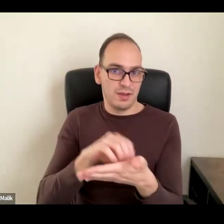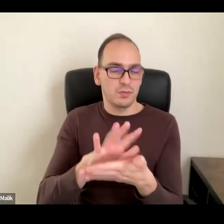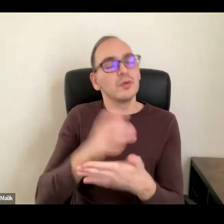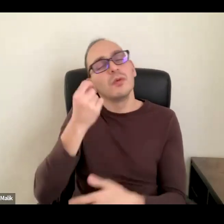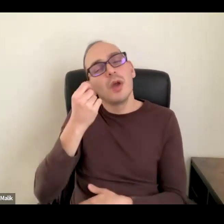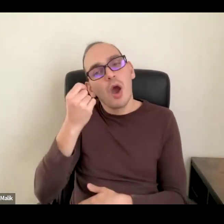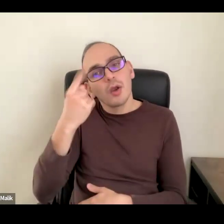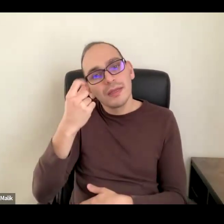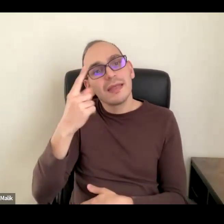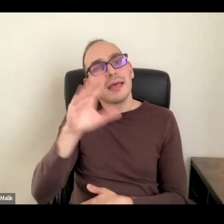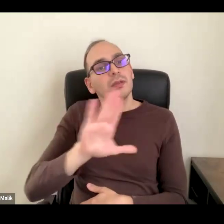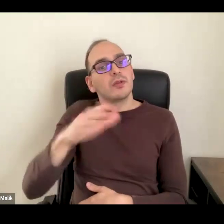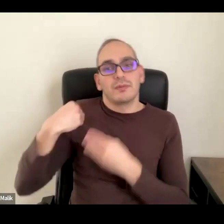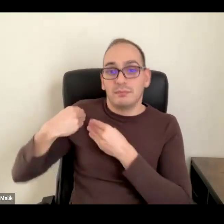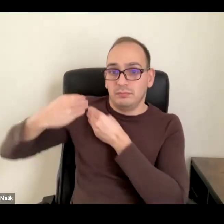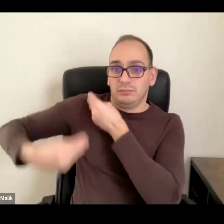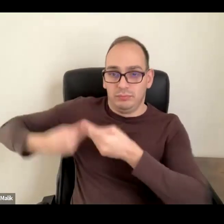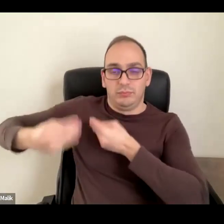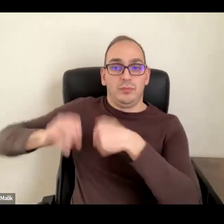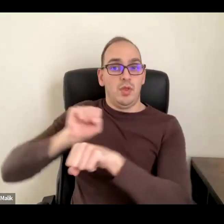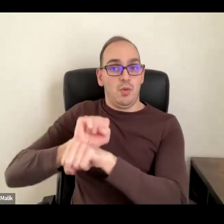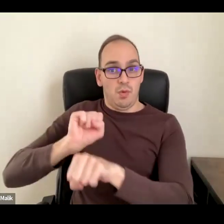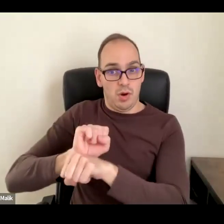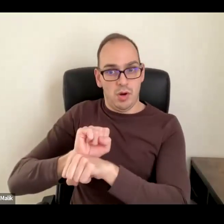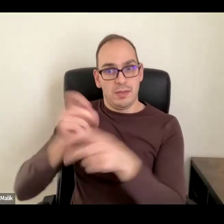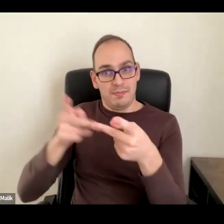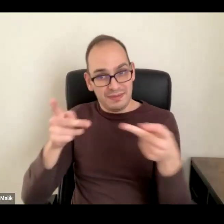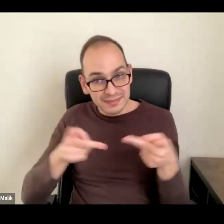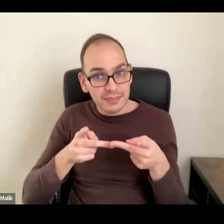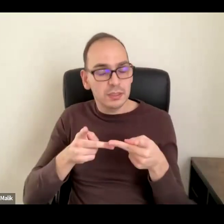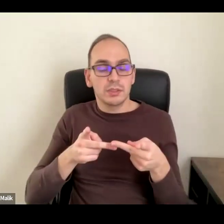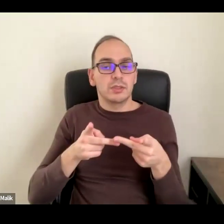a lot of you inherited this work and inherited these positions and maybe you didn't inherit any